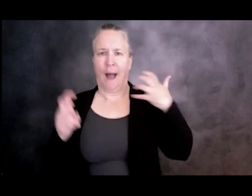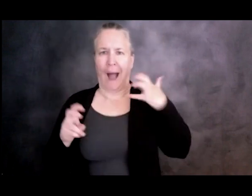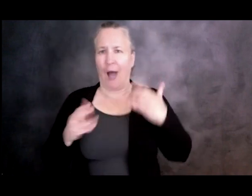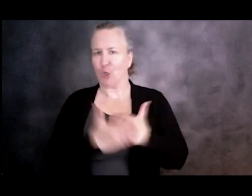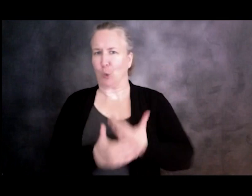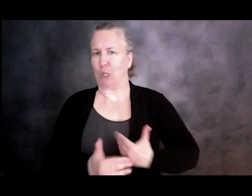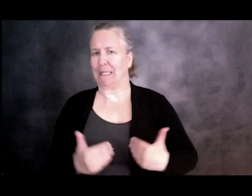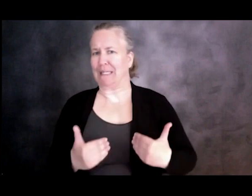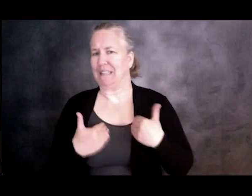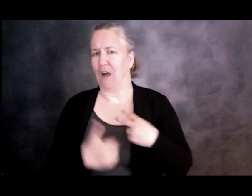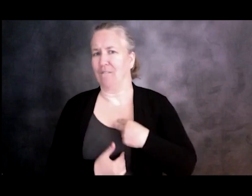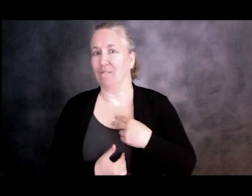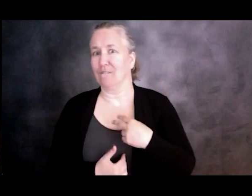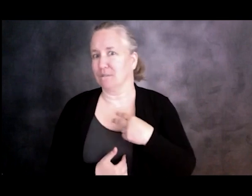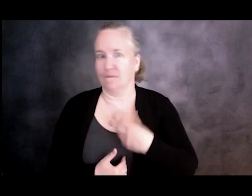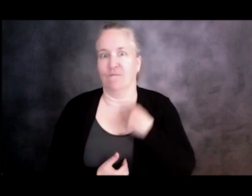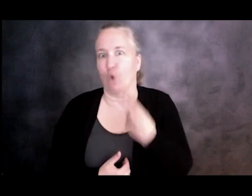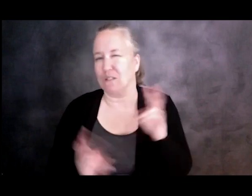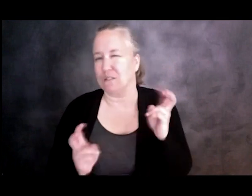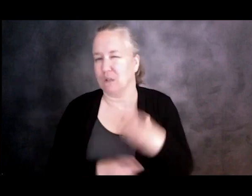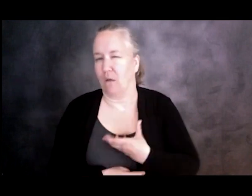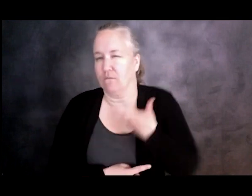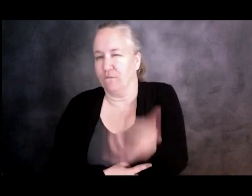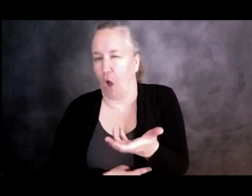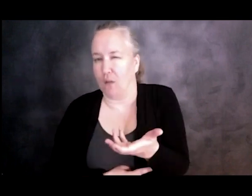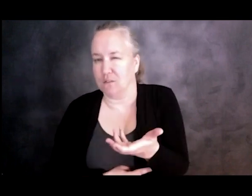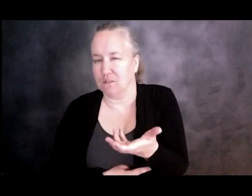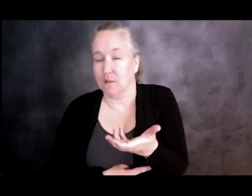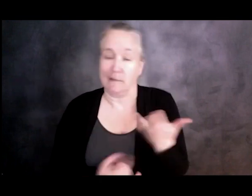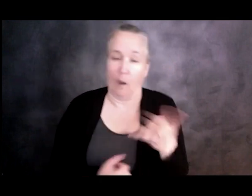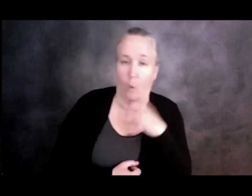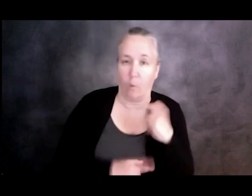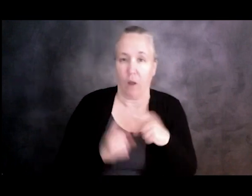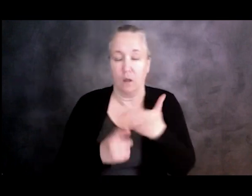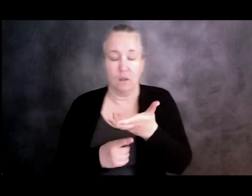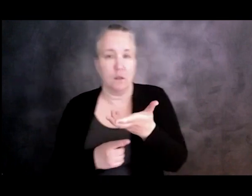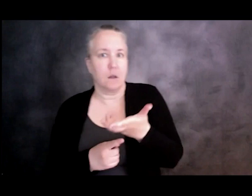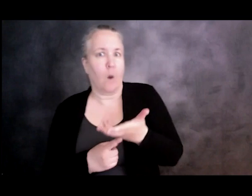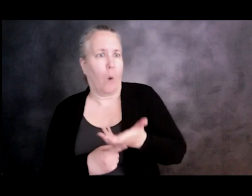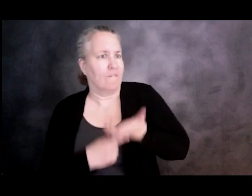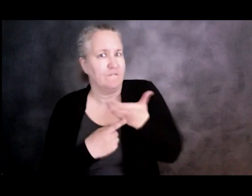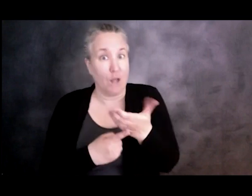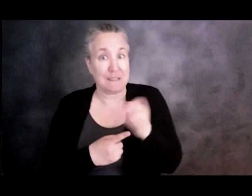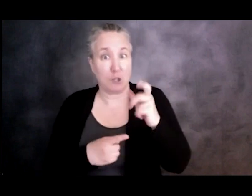an old voice by the time that book came out-- when you have this hot new voice from a so-called minority population, the so-called majority will say, oh, there